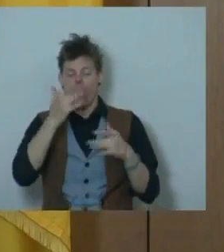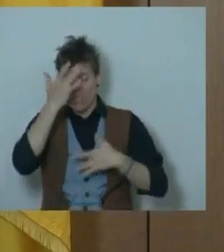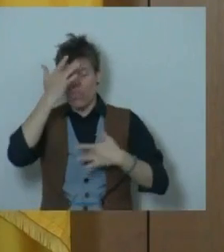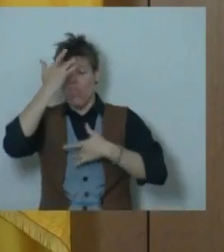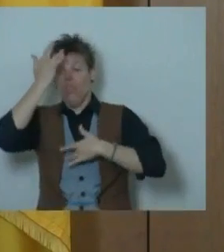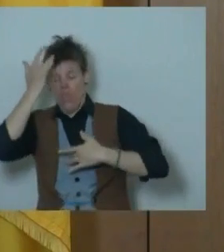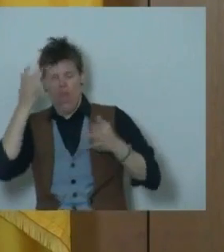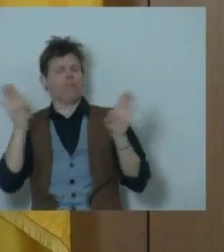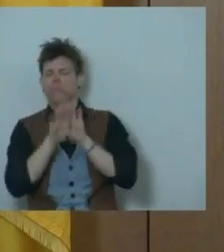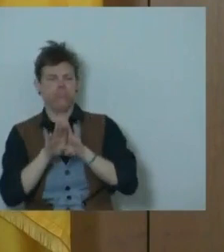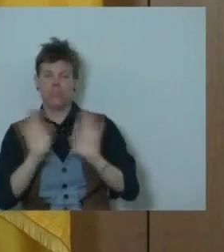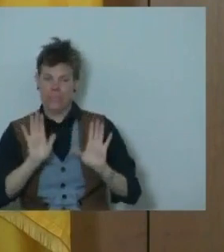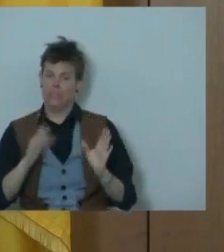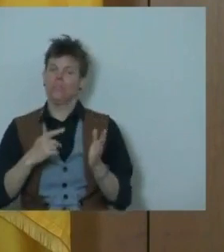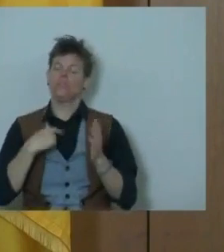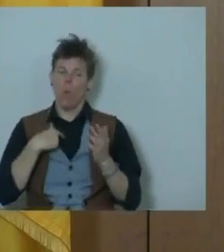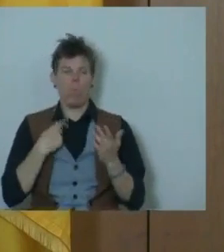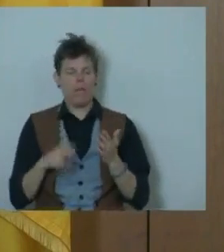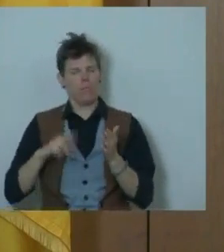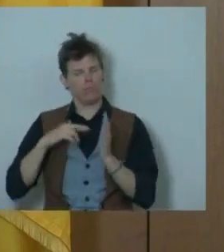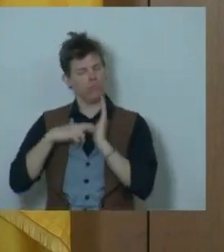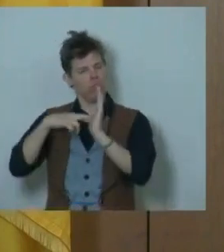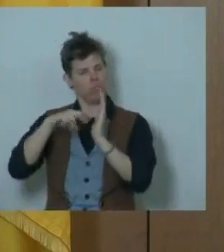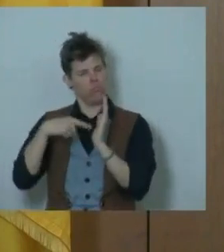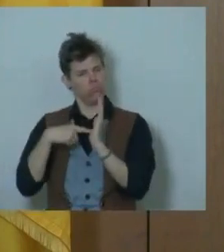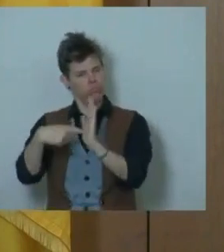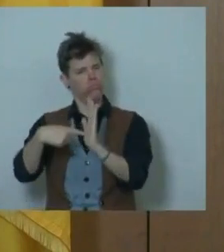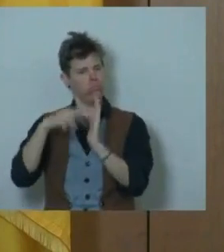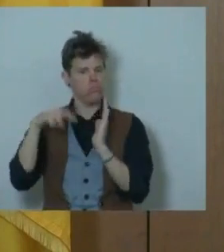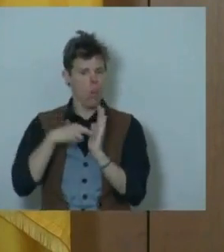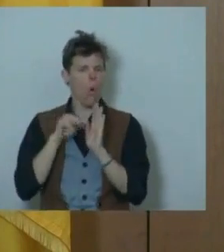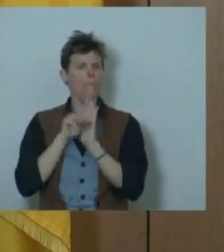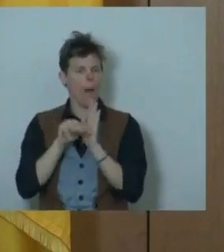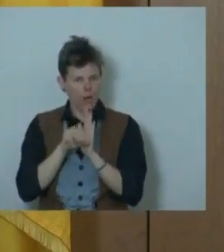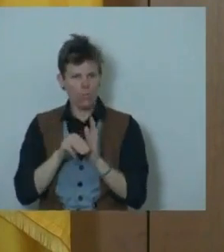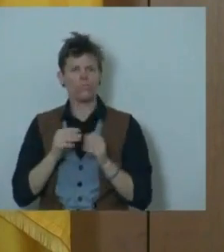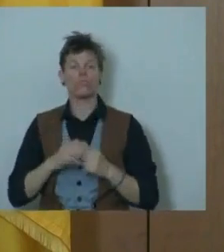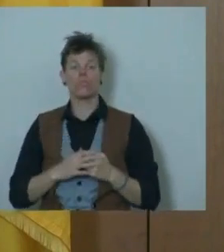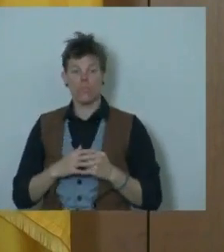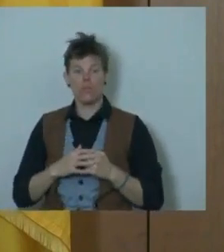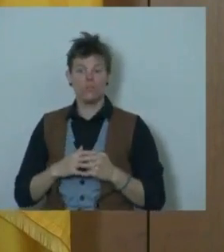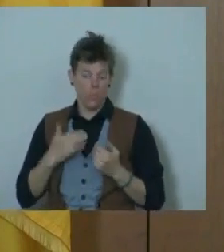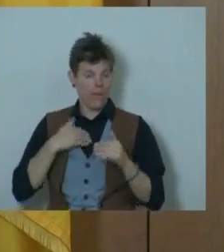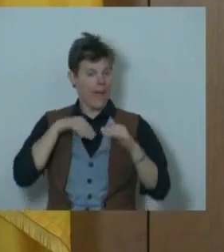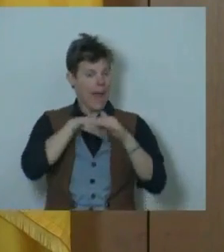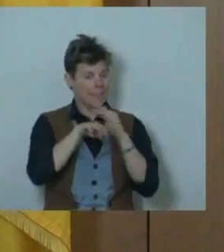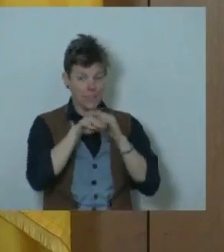OR THEY CAN START TO BE IN BUSINESS. THAT IS HOW I THINK ABOUT IT.